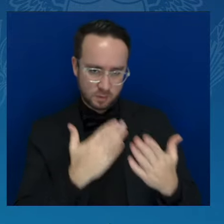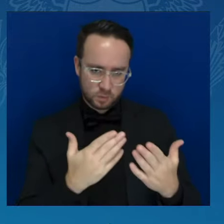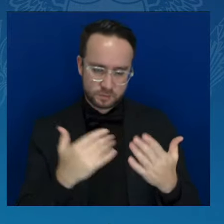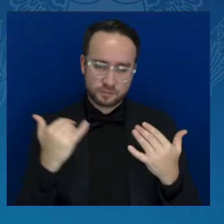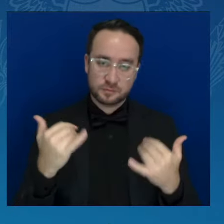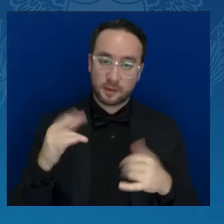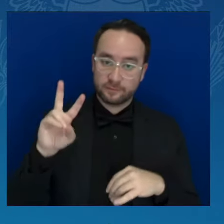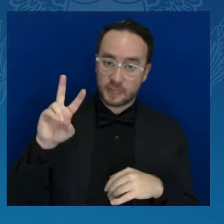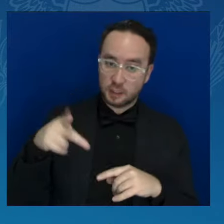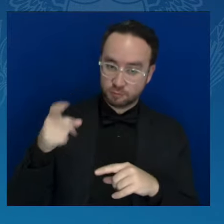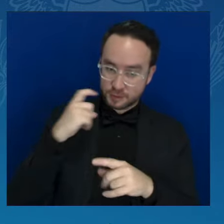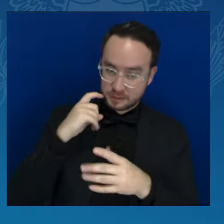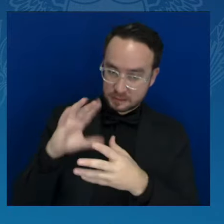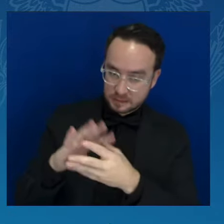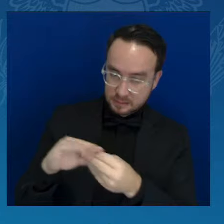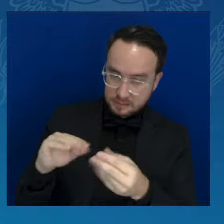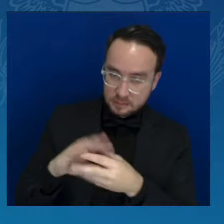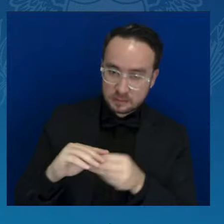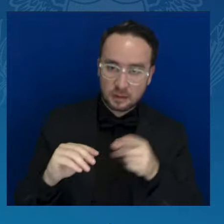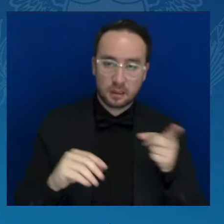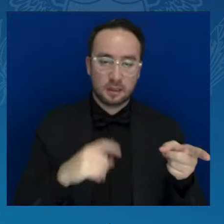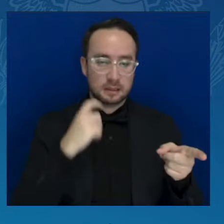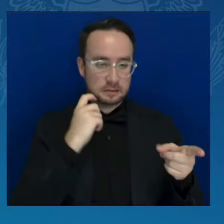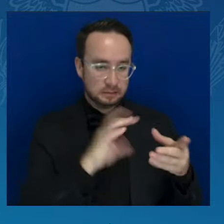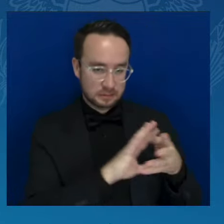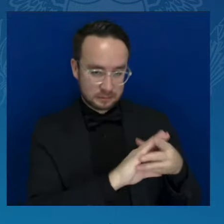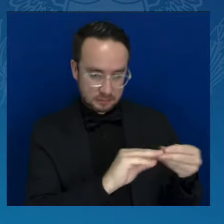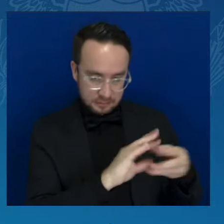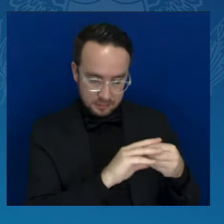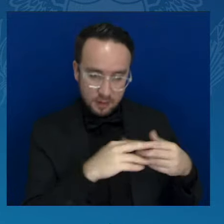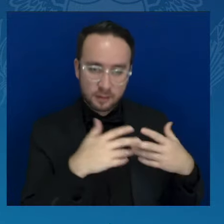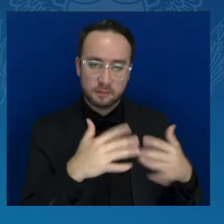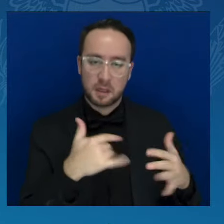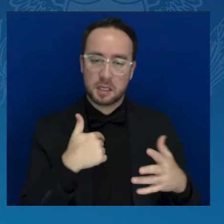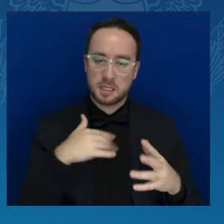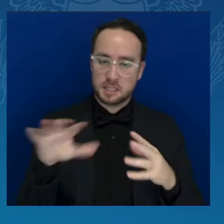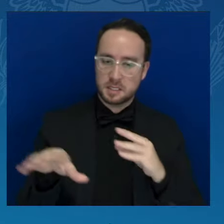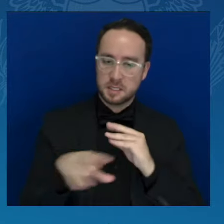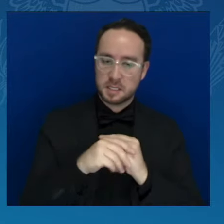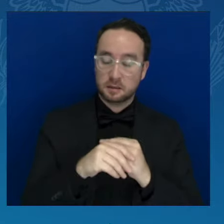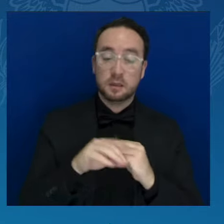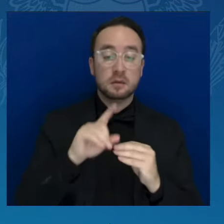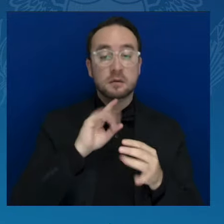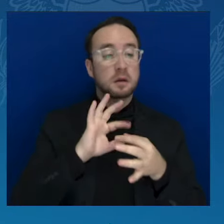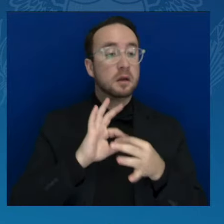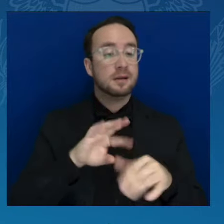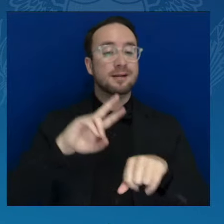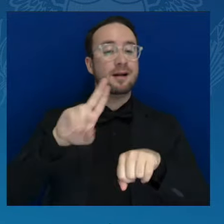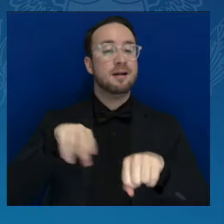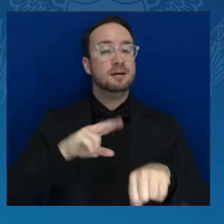economic security, climate security, food security as all interrelated and all of them interrelated with space security.